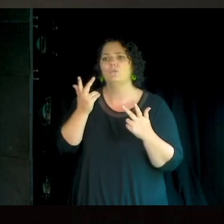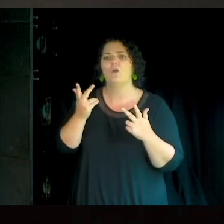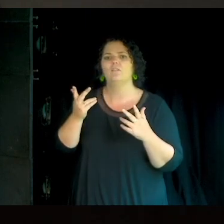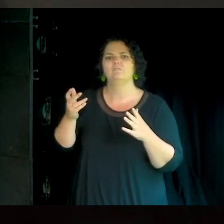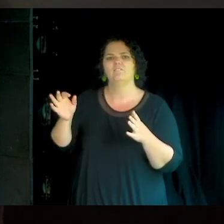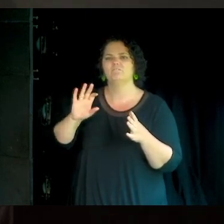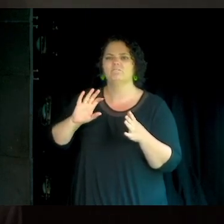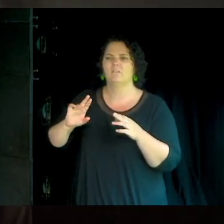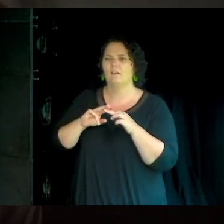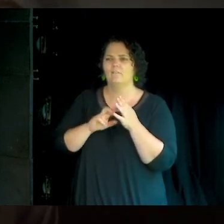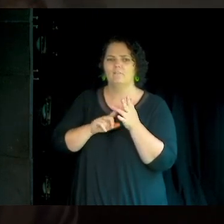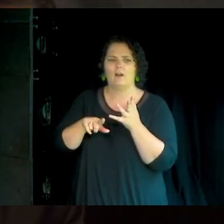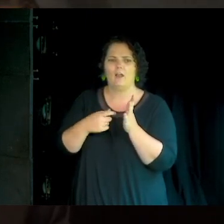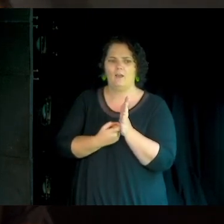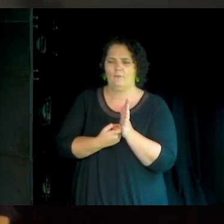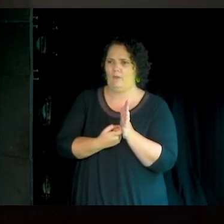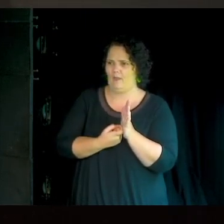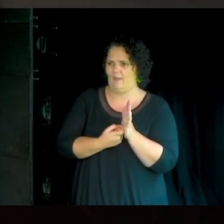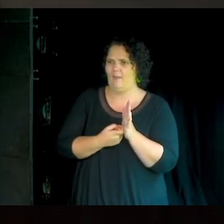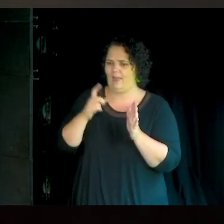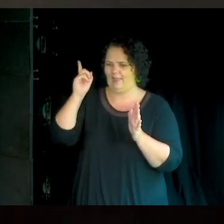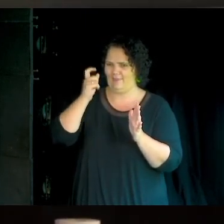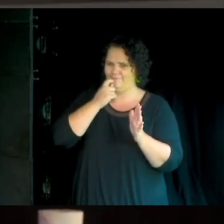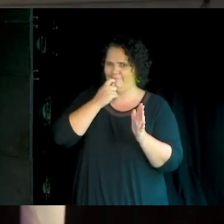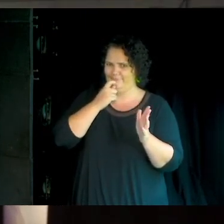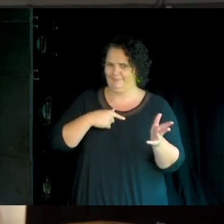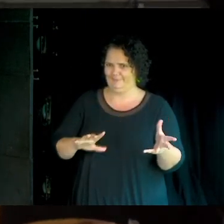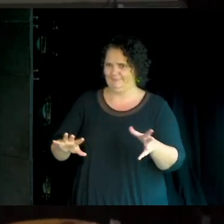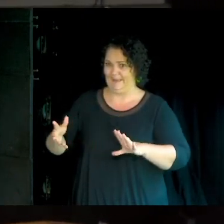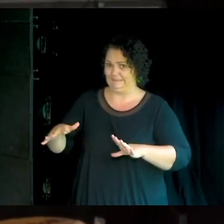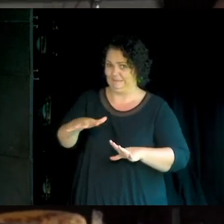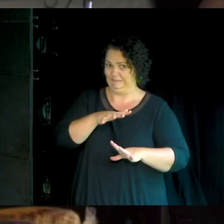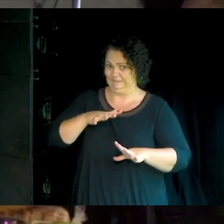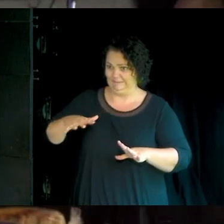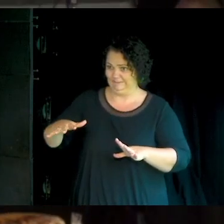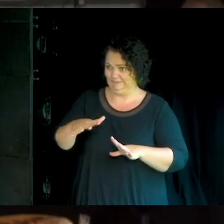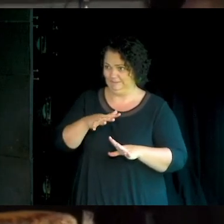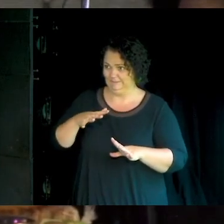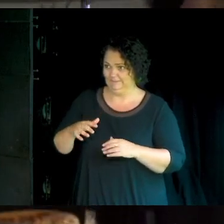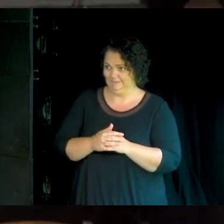messy at the moment here hmm I'm gonna put more sauce in it because it's not spicy enough